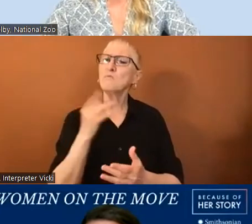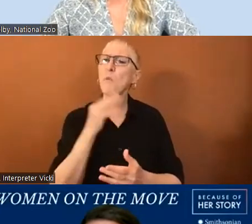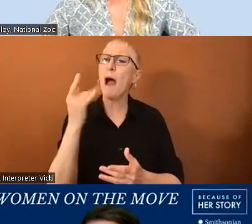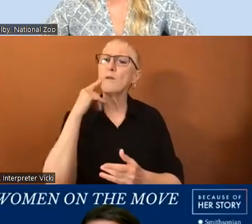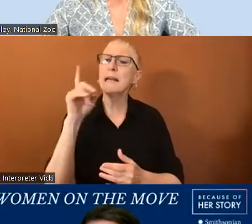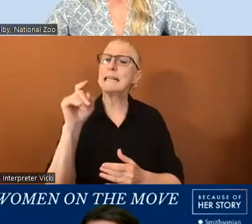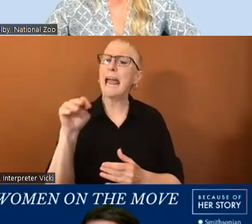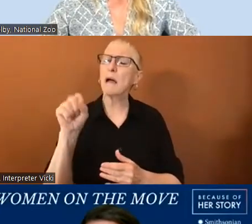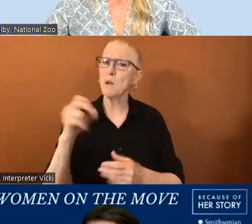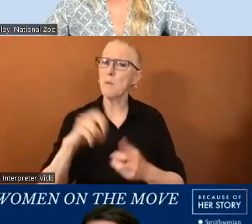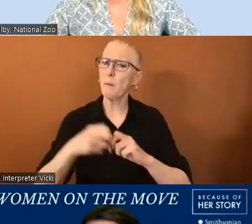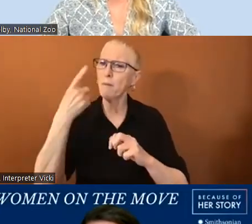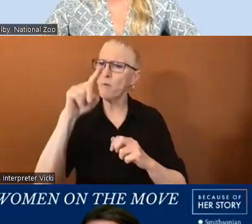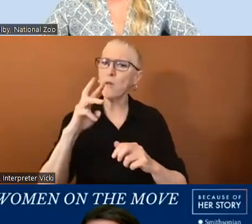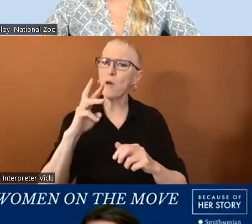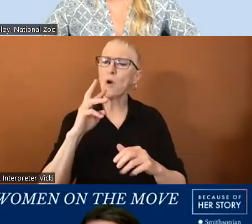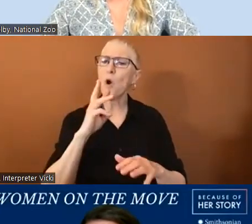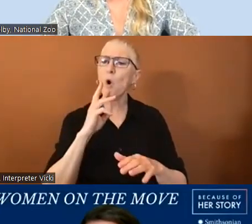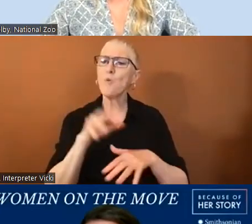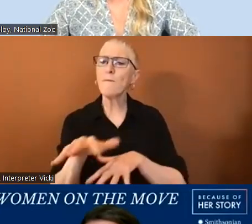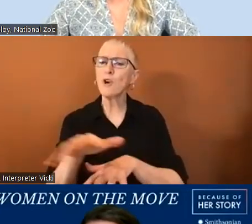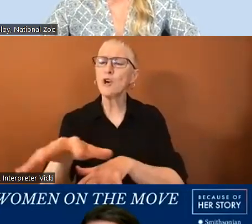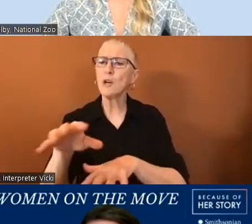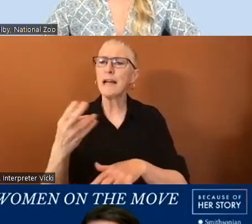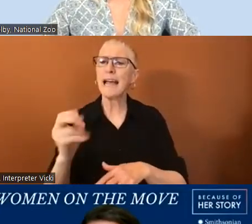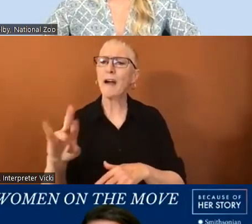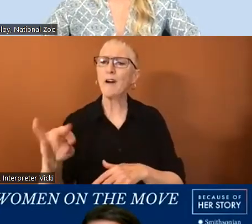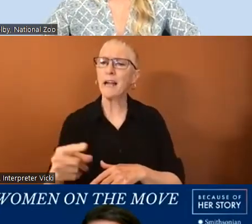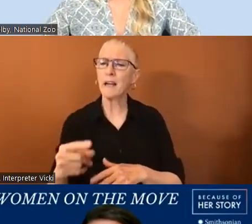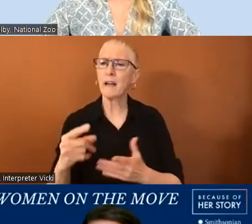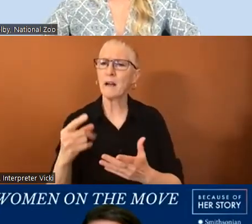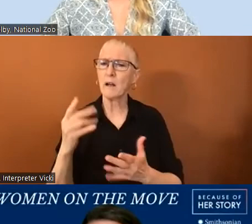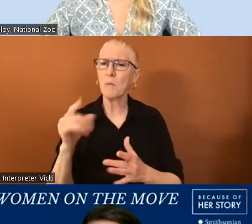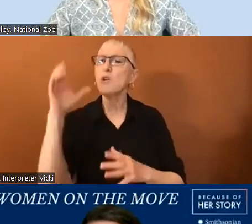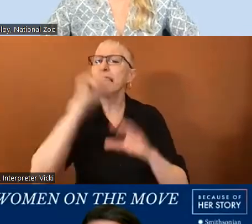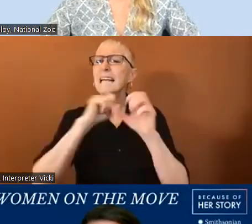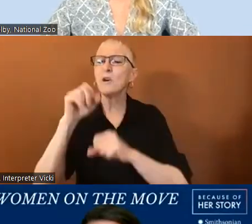an issue for the river herring? Put your guesses, or a scientist would say "hypotheses" in the chat.